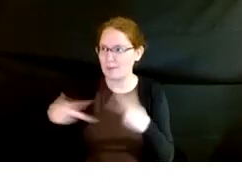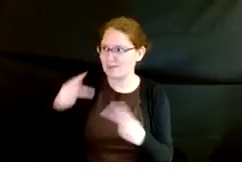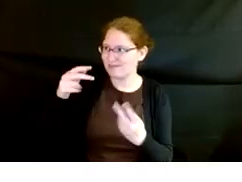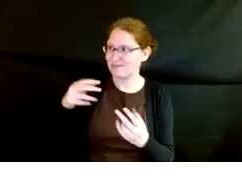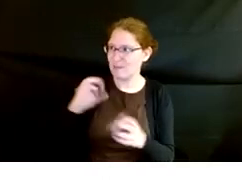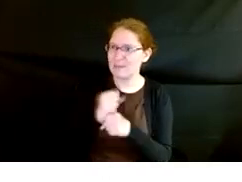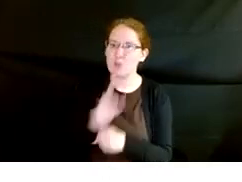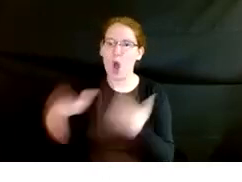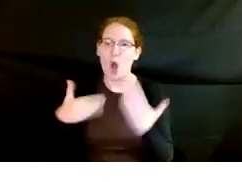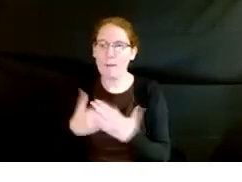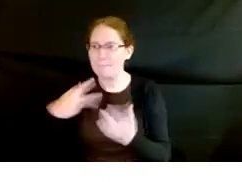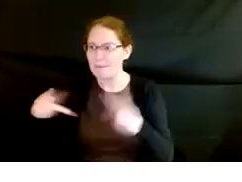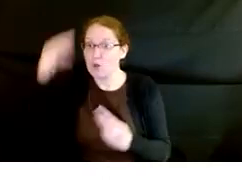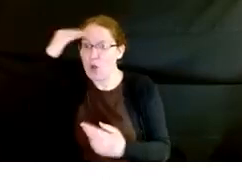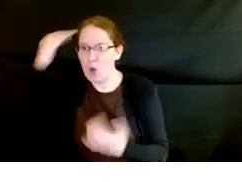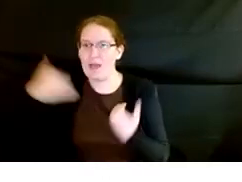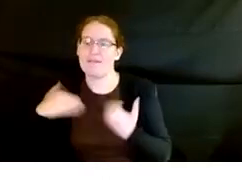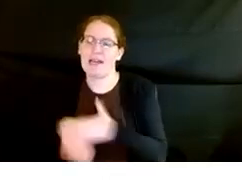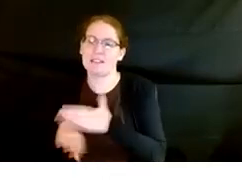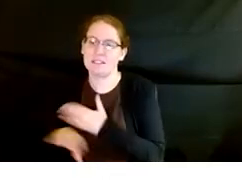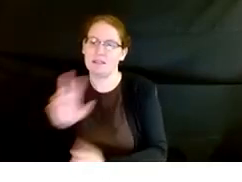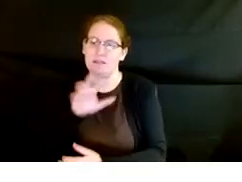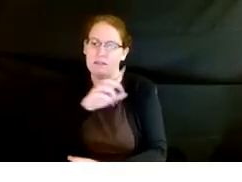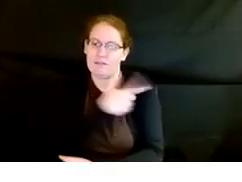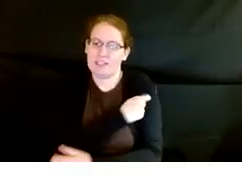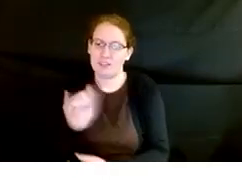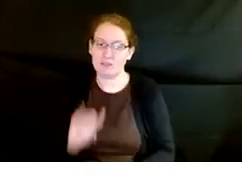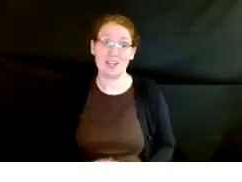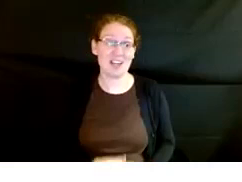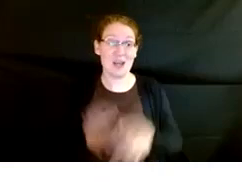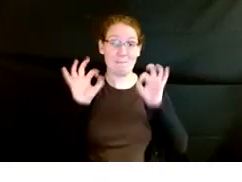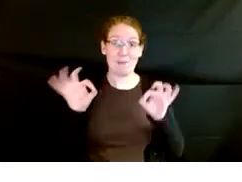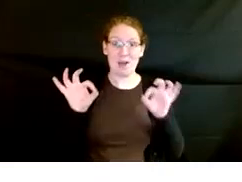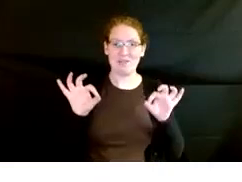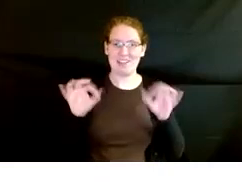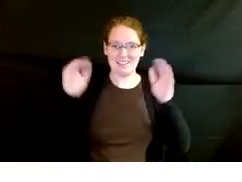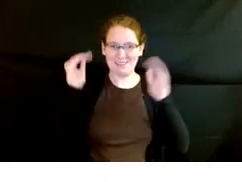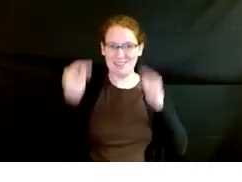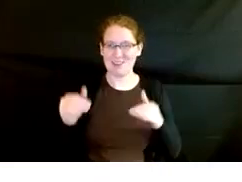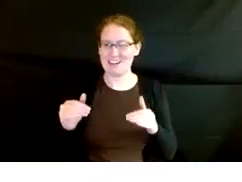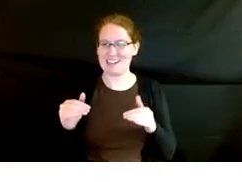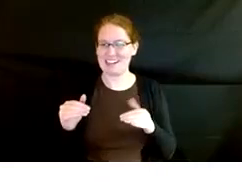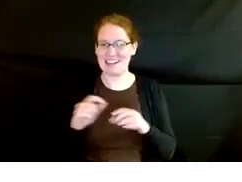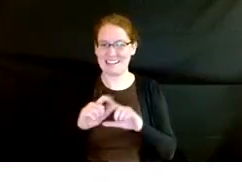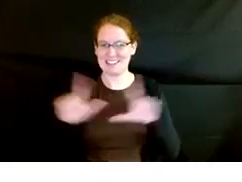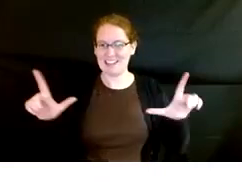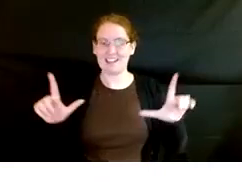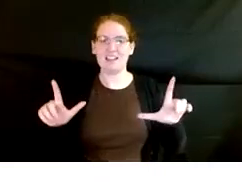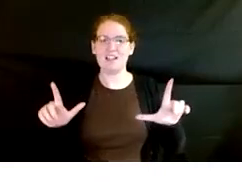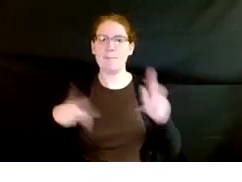the vaccines. thanks. that's a perfect lead into the next slide um about people's voices being important